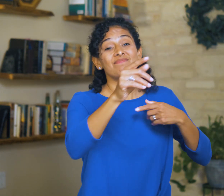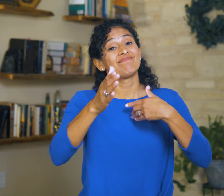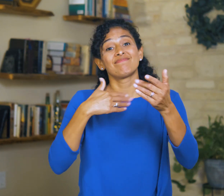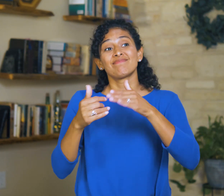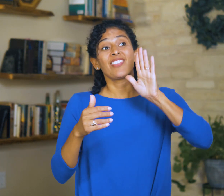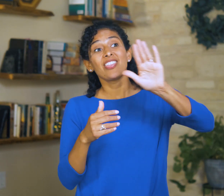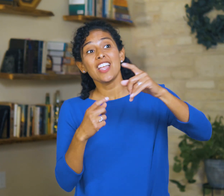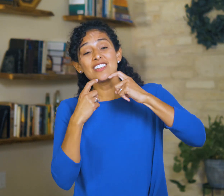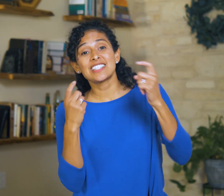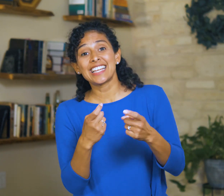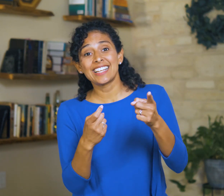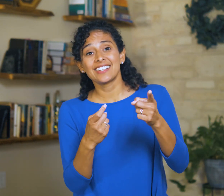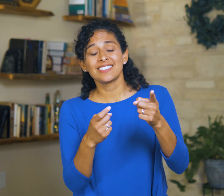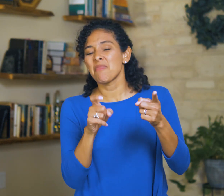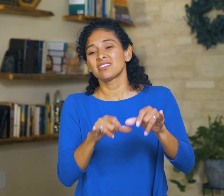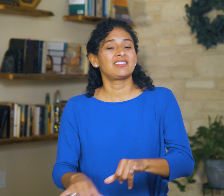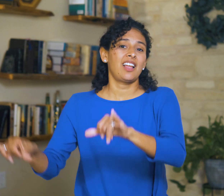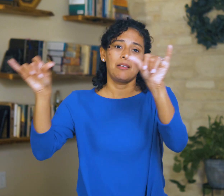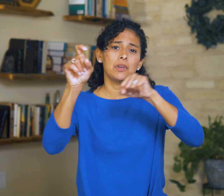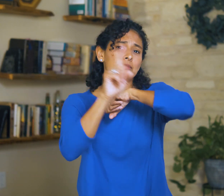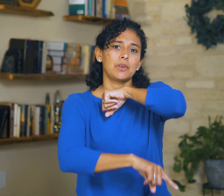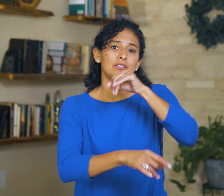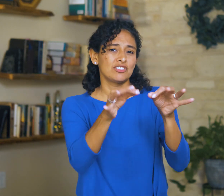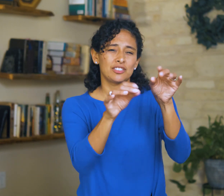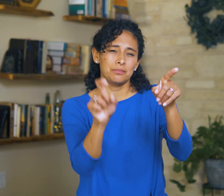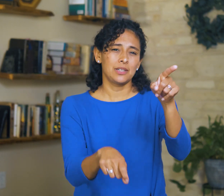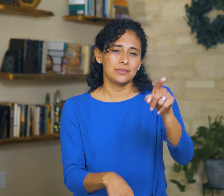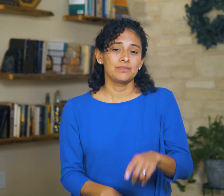Regardless, they have to be judged for their sins like anyone else.